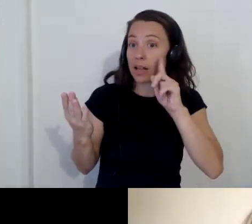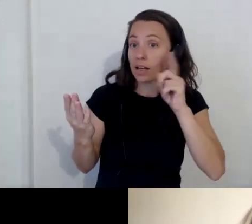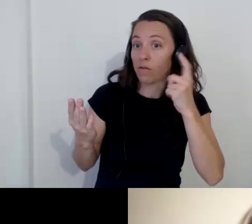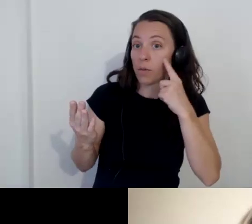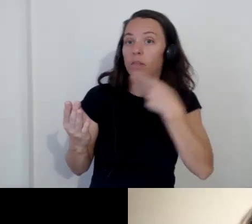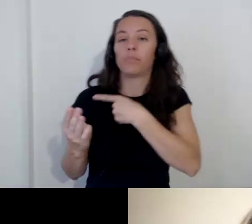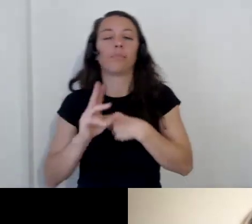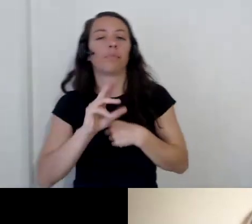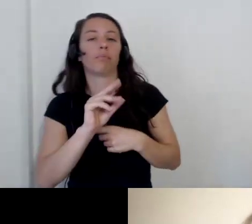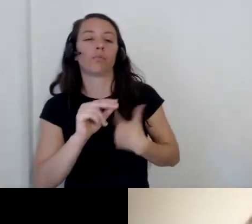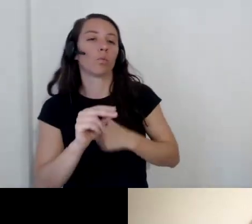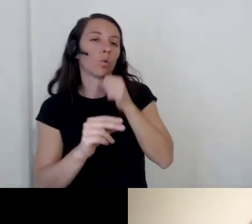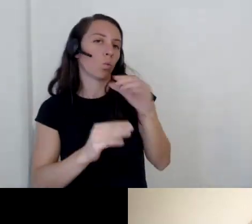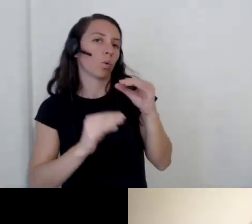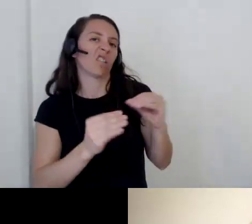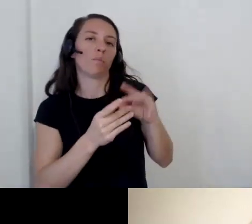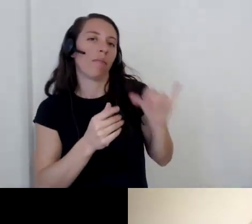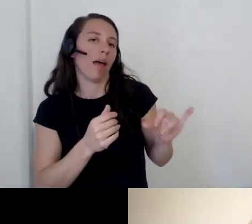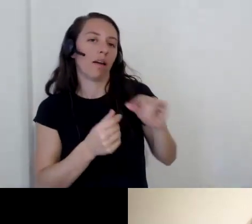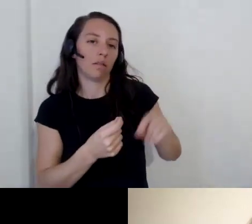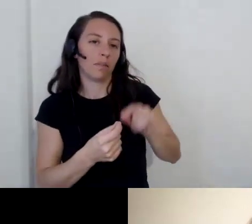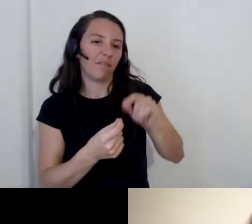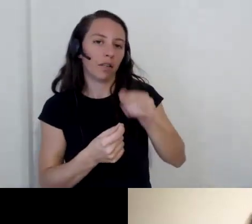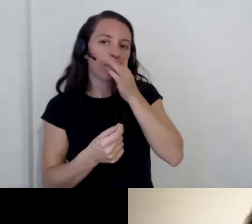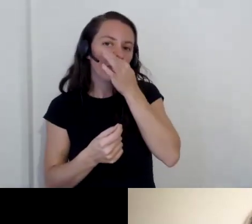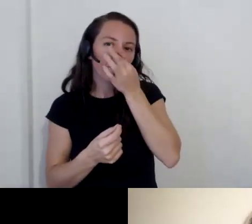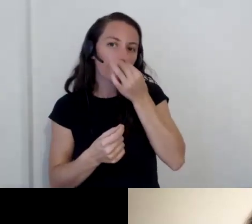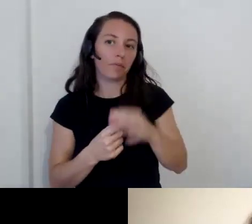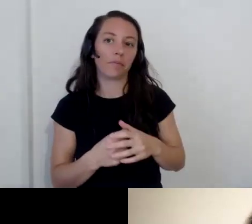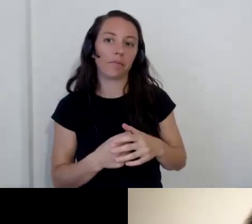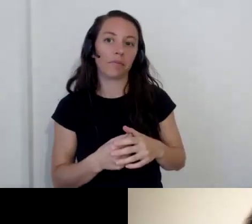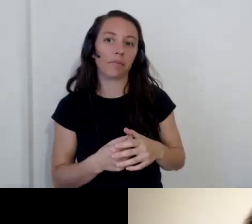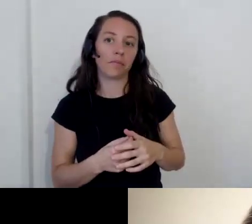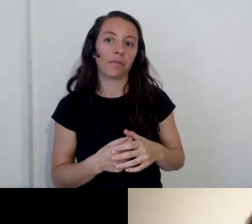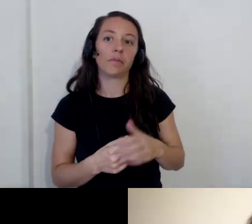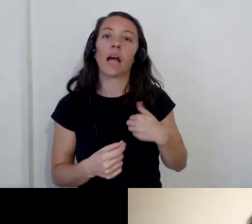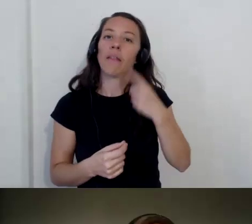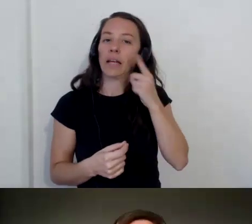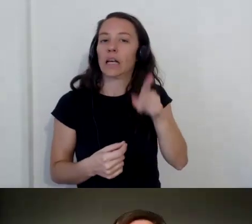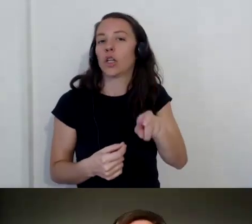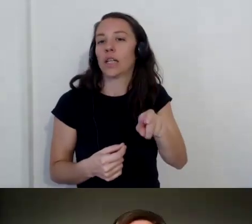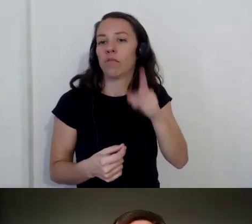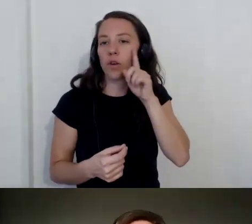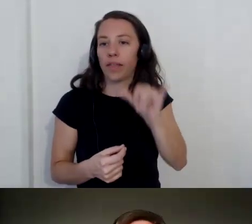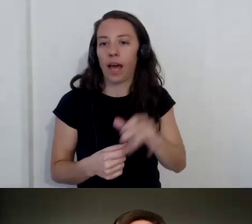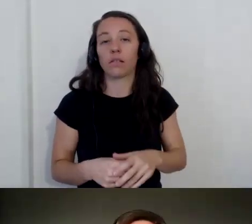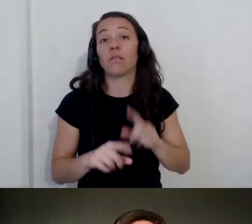around that specifically. I think it's certainly a need. The education we provide